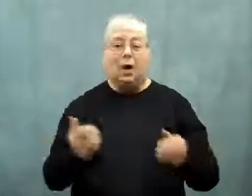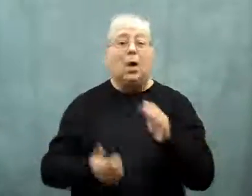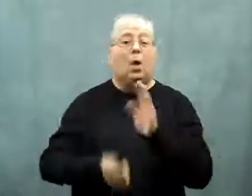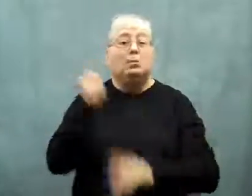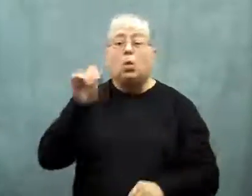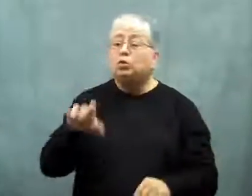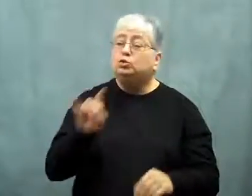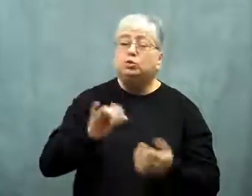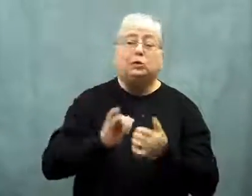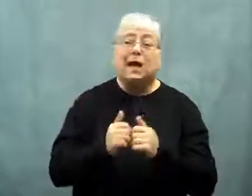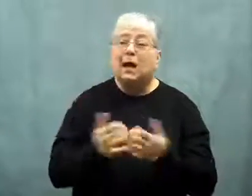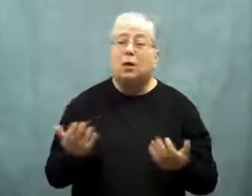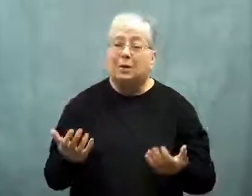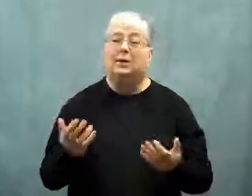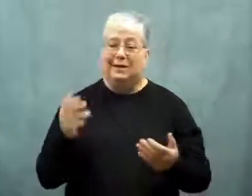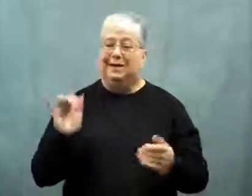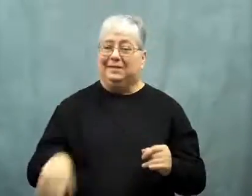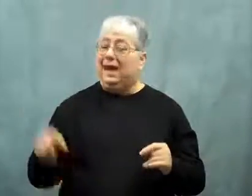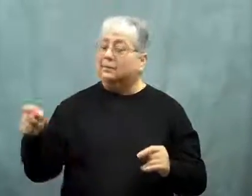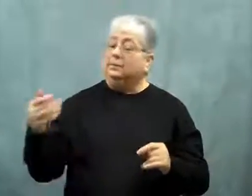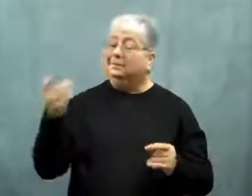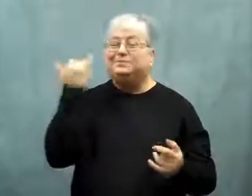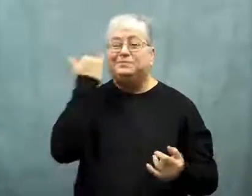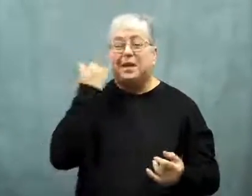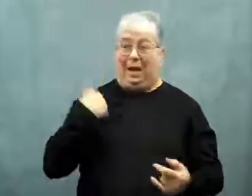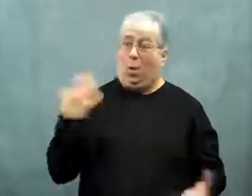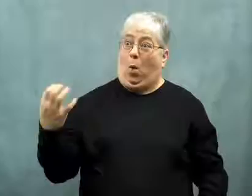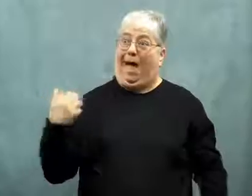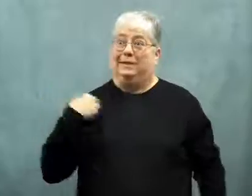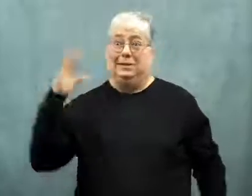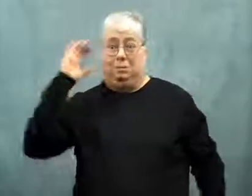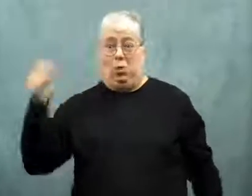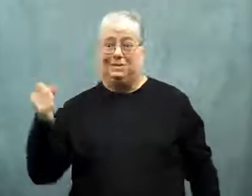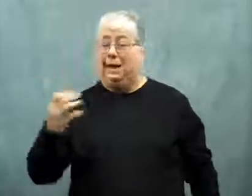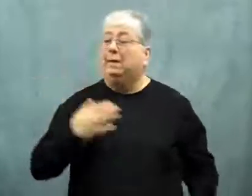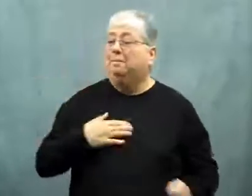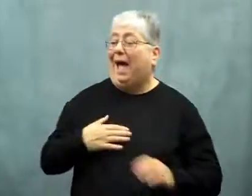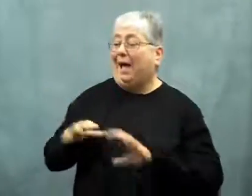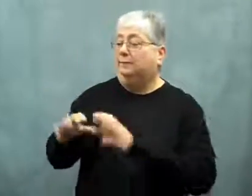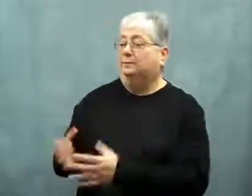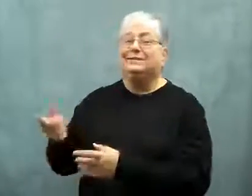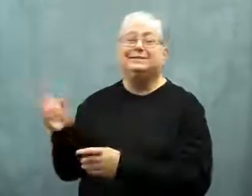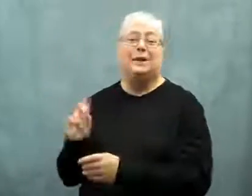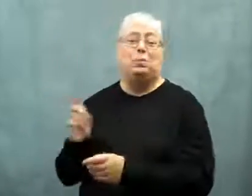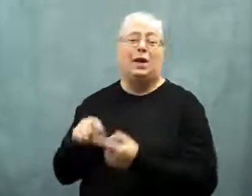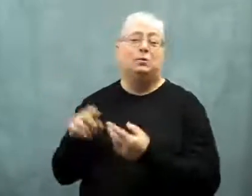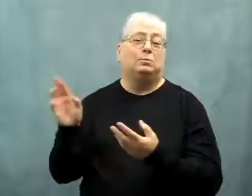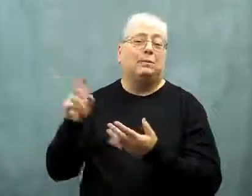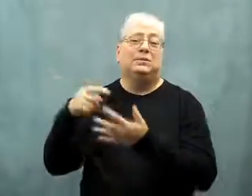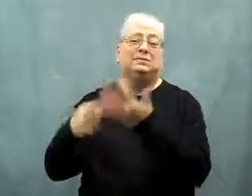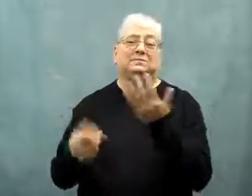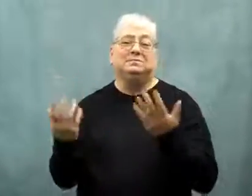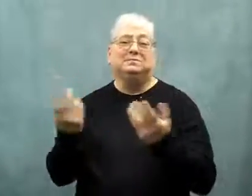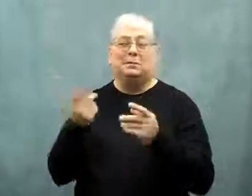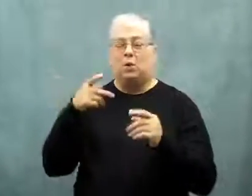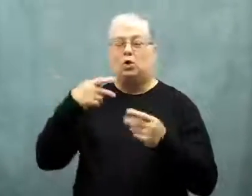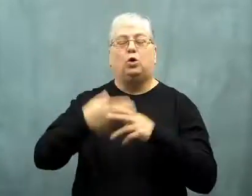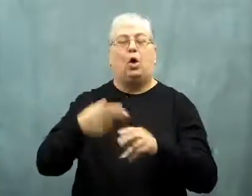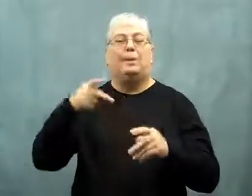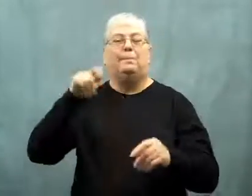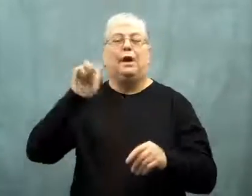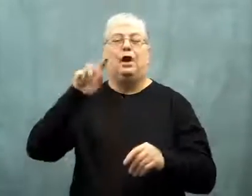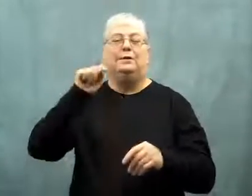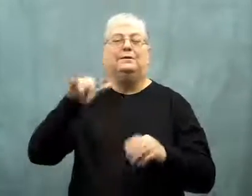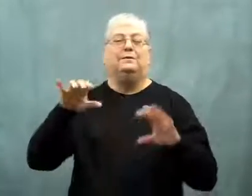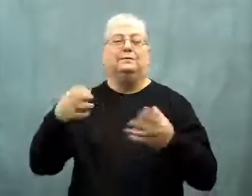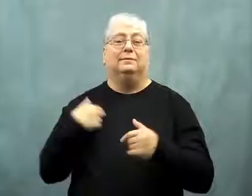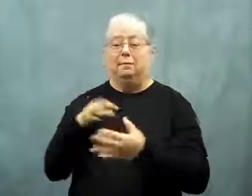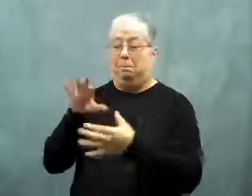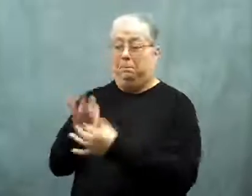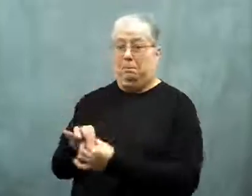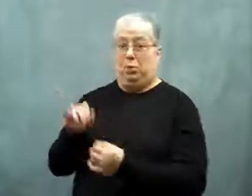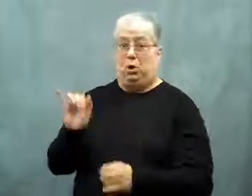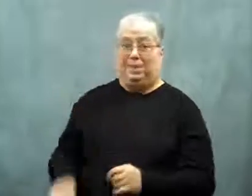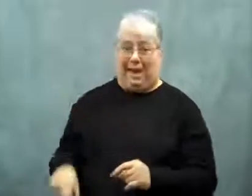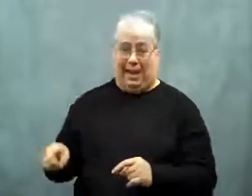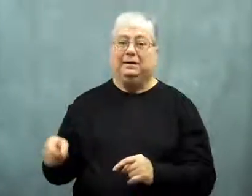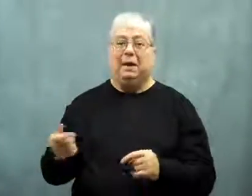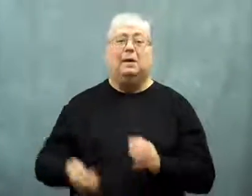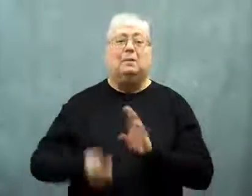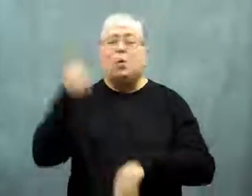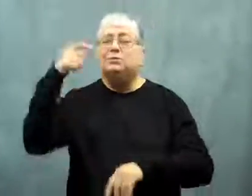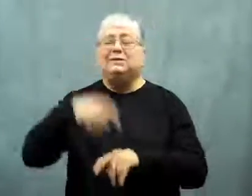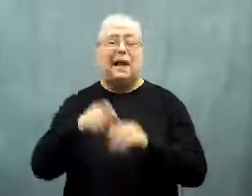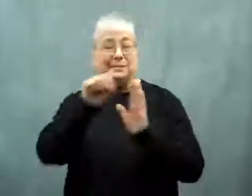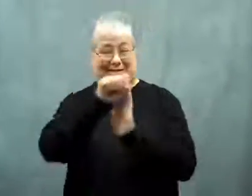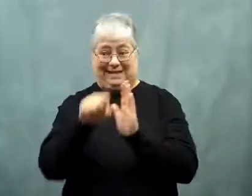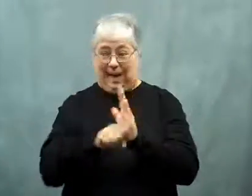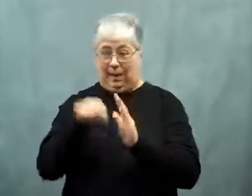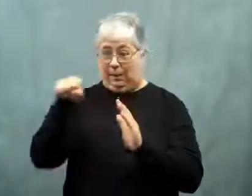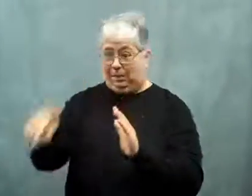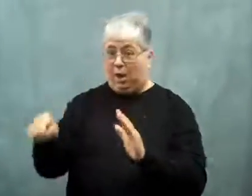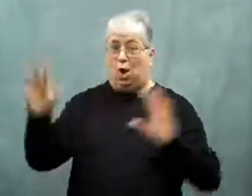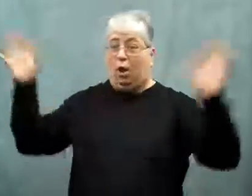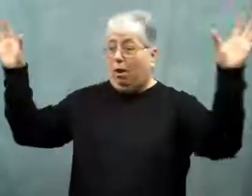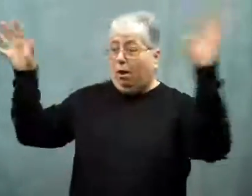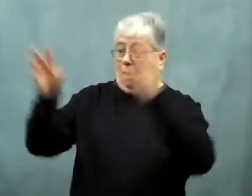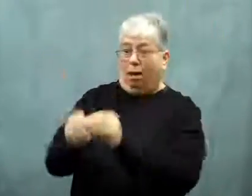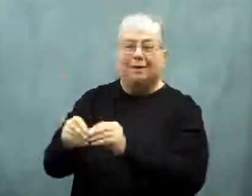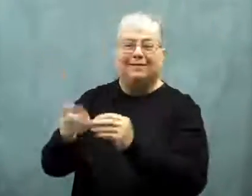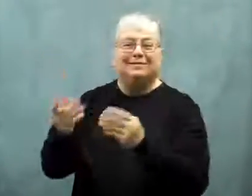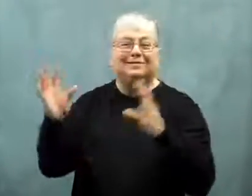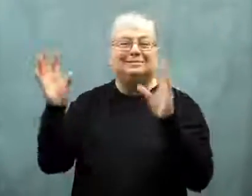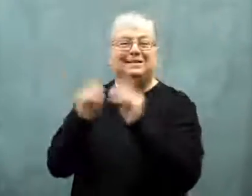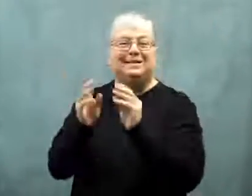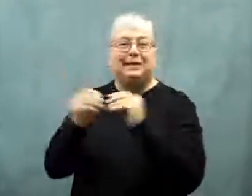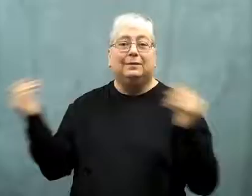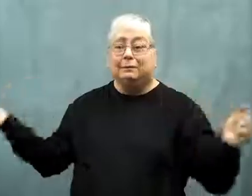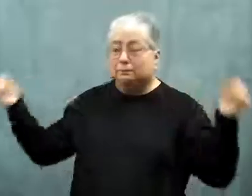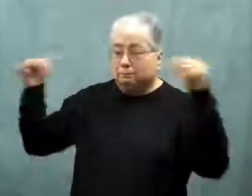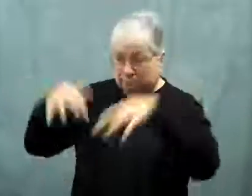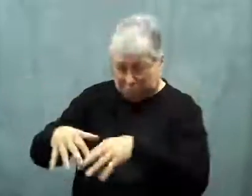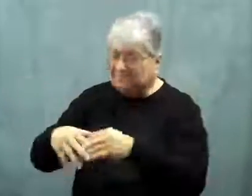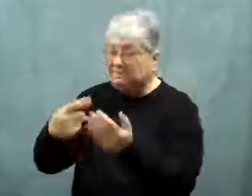Most are chosen at the candidate's party's state convention.